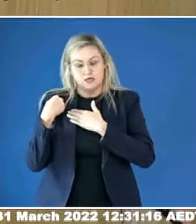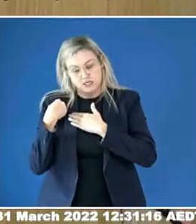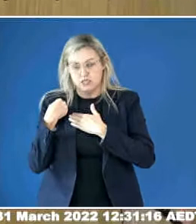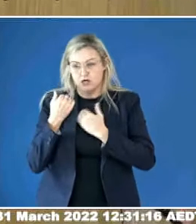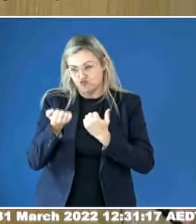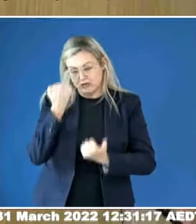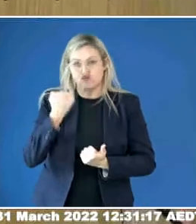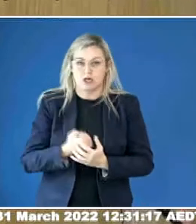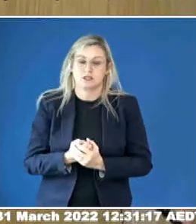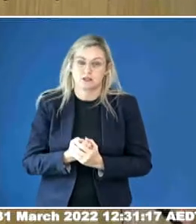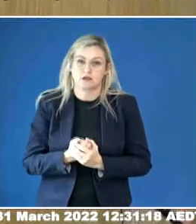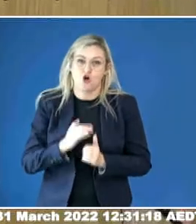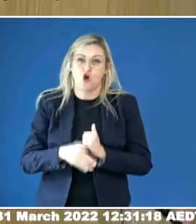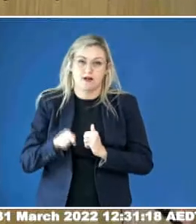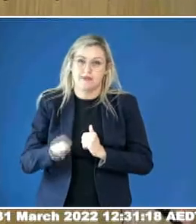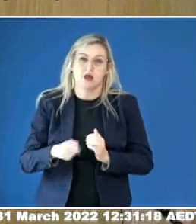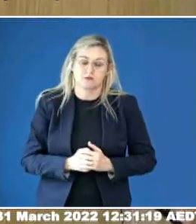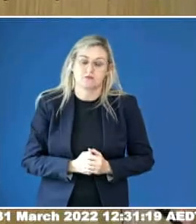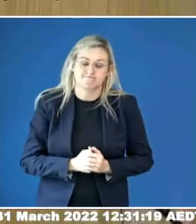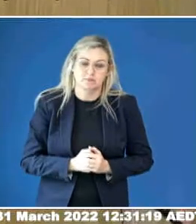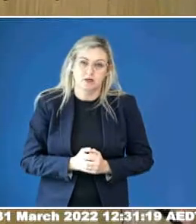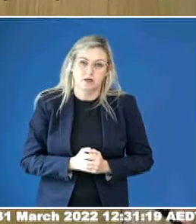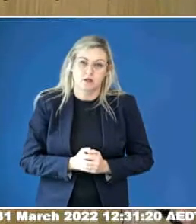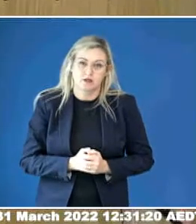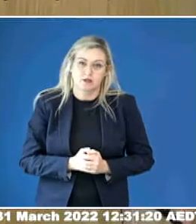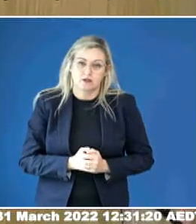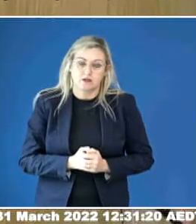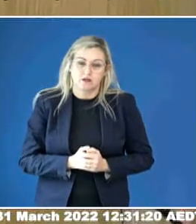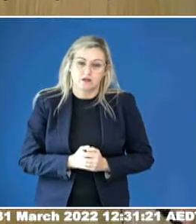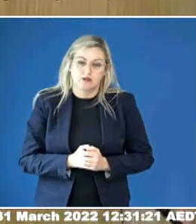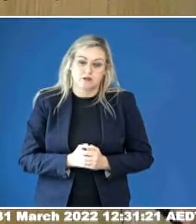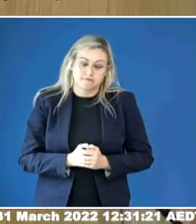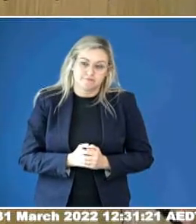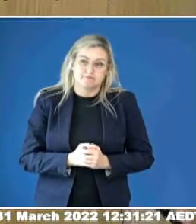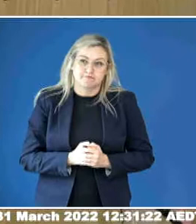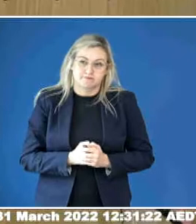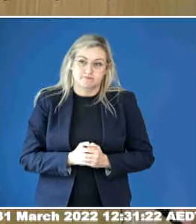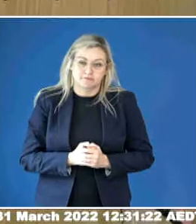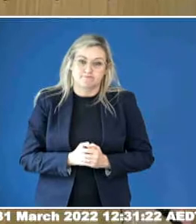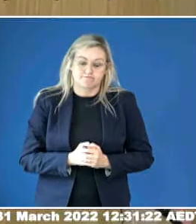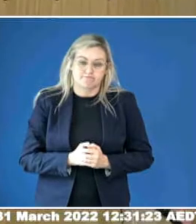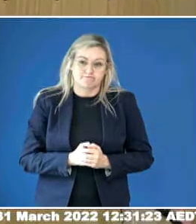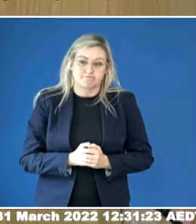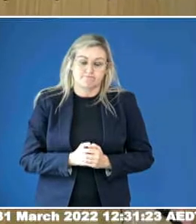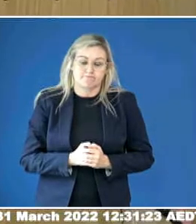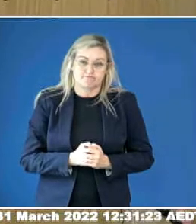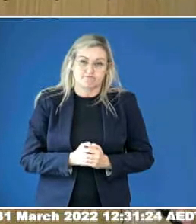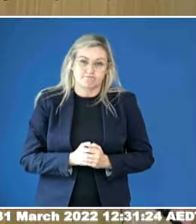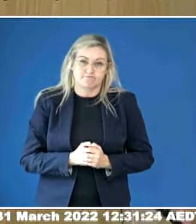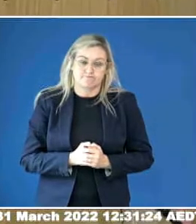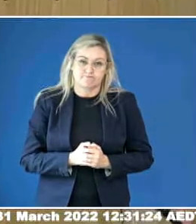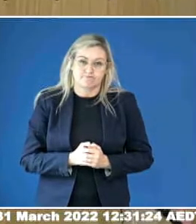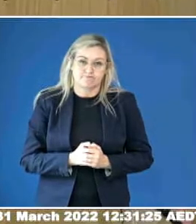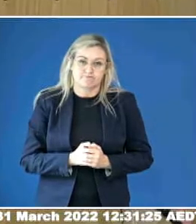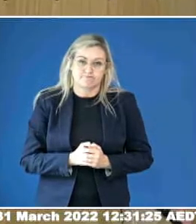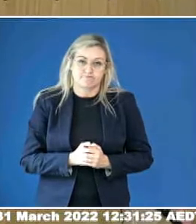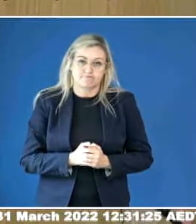And we - we also didn't engage openly